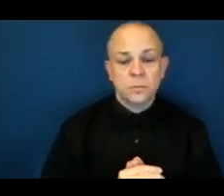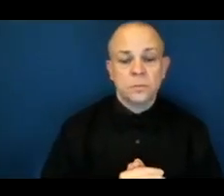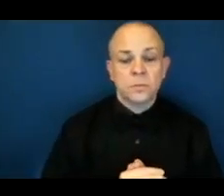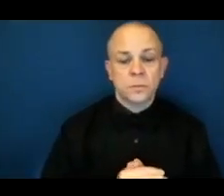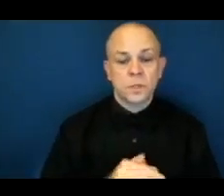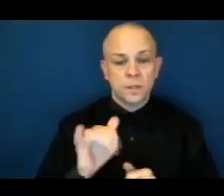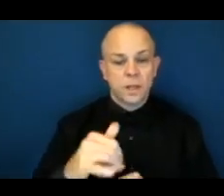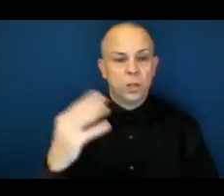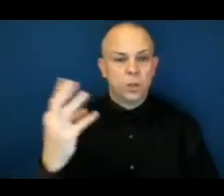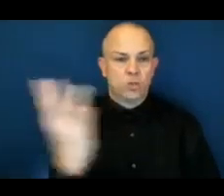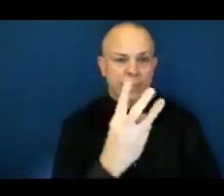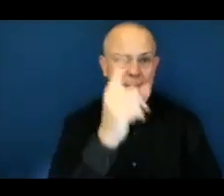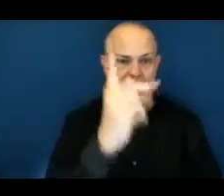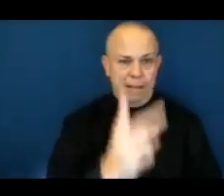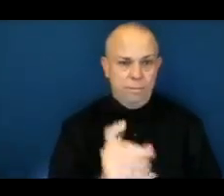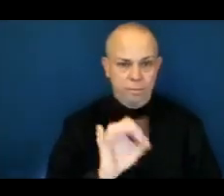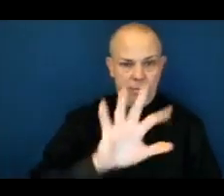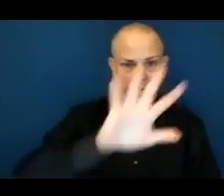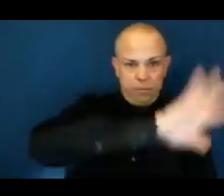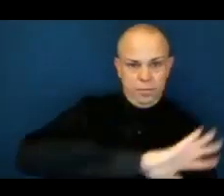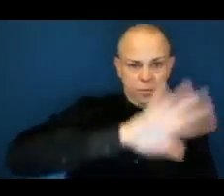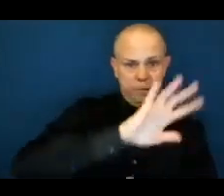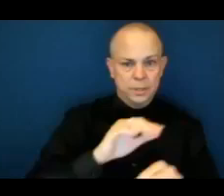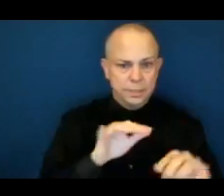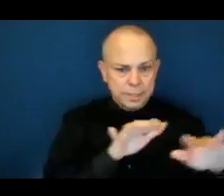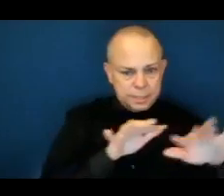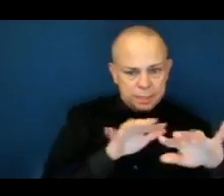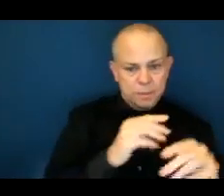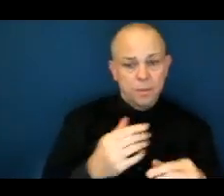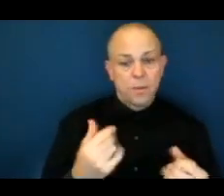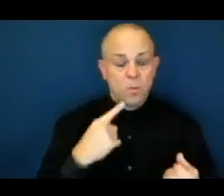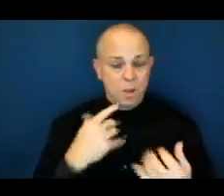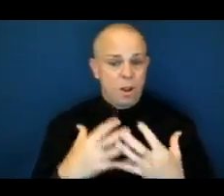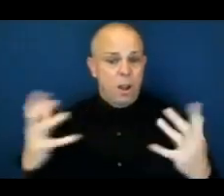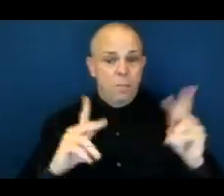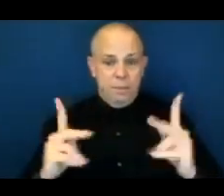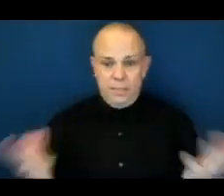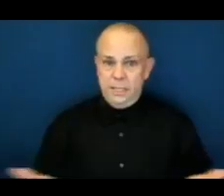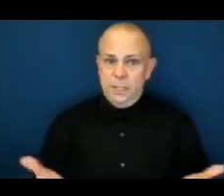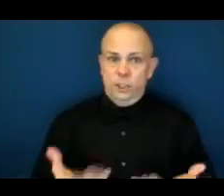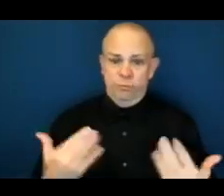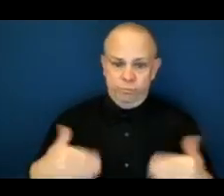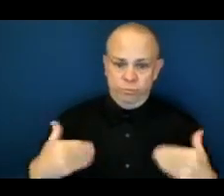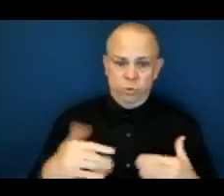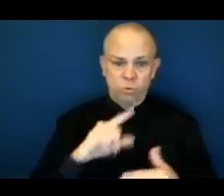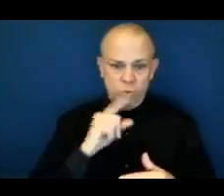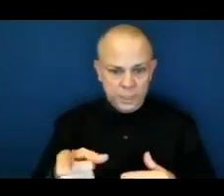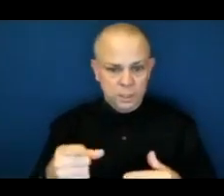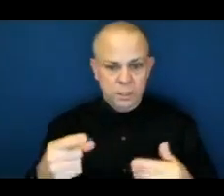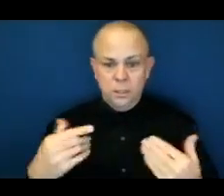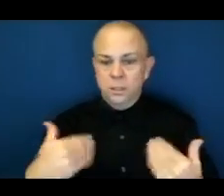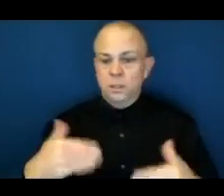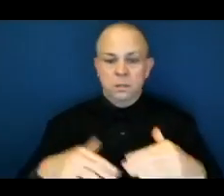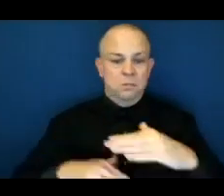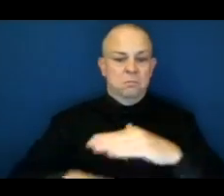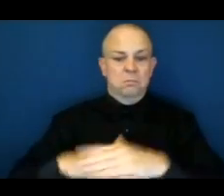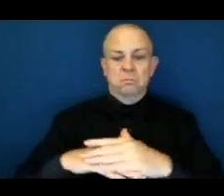minimal uh what at the peak i think we're at 720 to 28 firefighters we're seeing a little bit of reduction